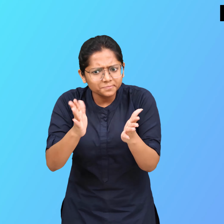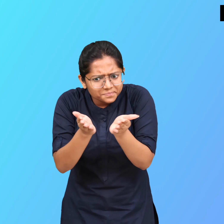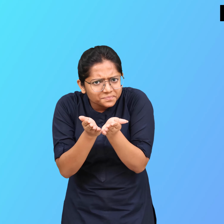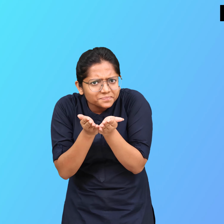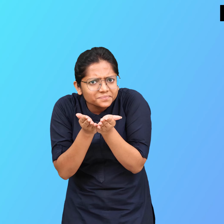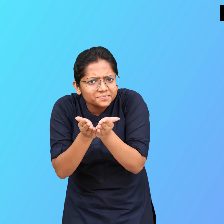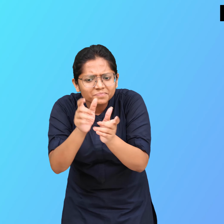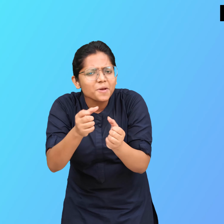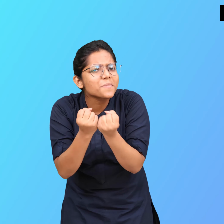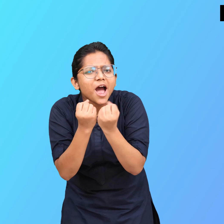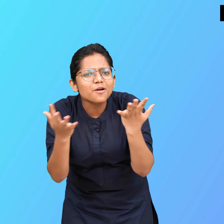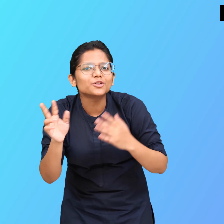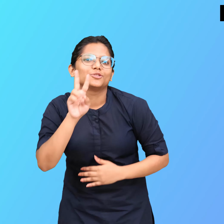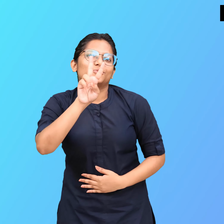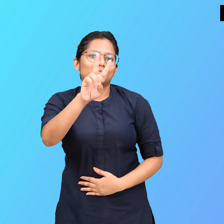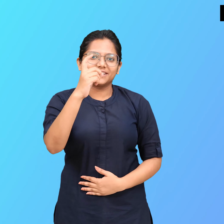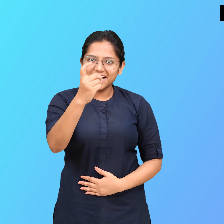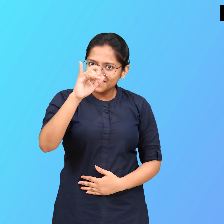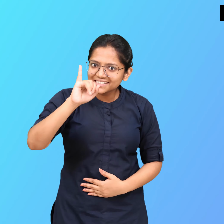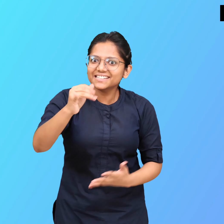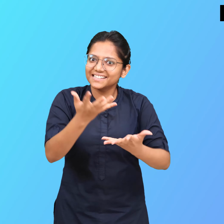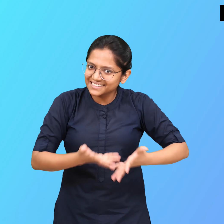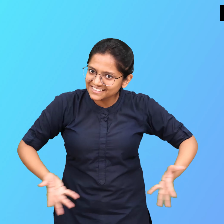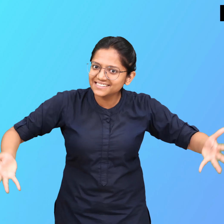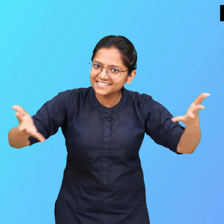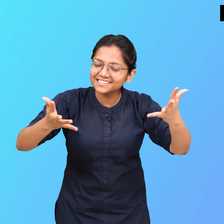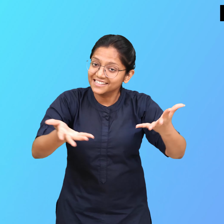(There were 276 people on the ship.)